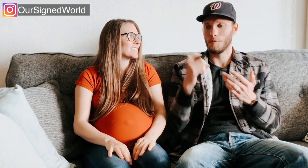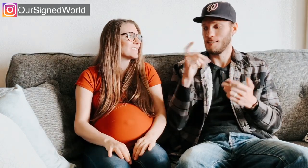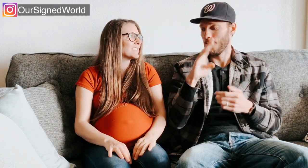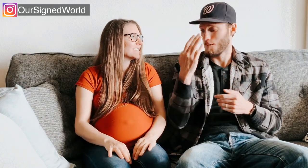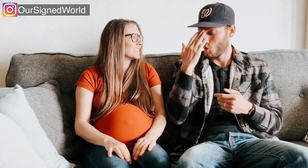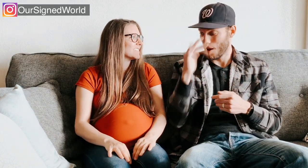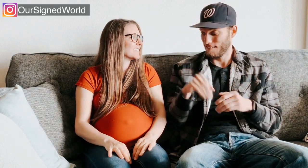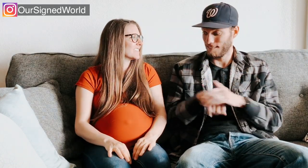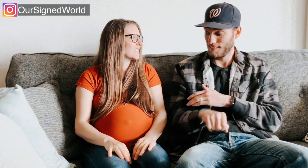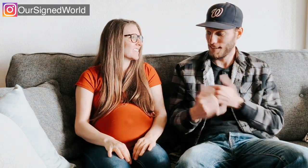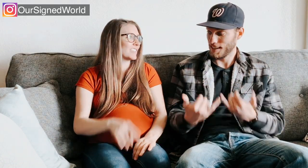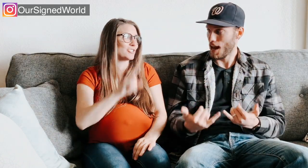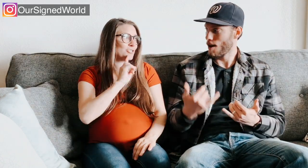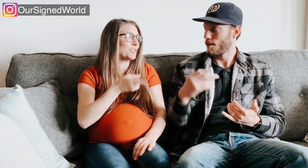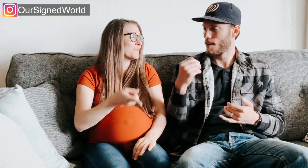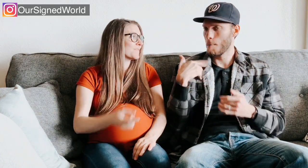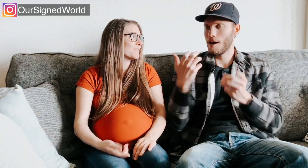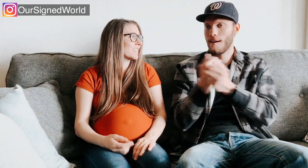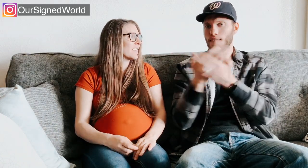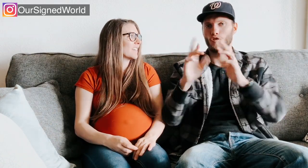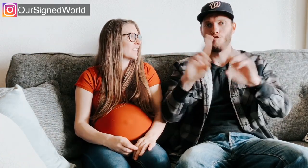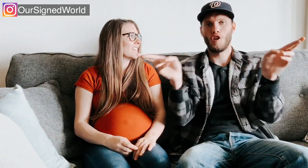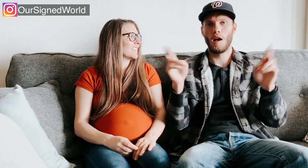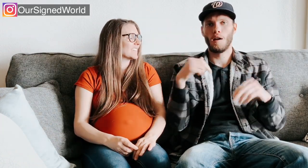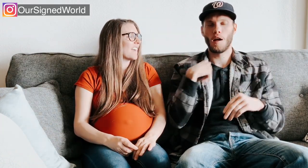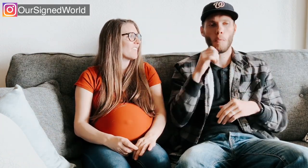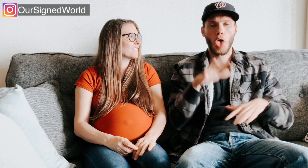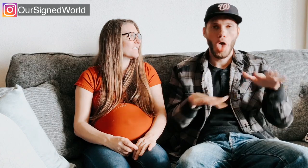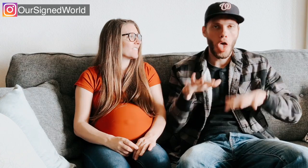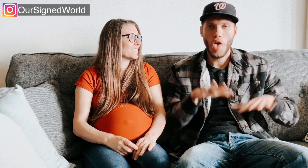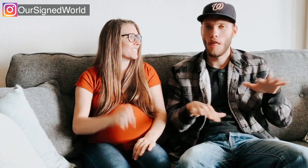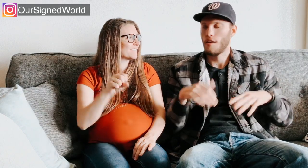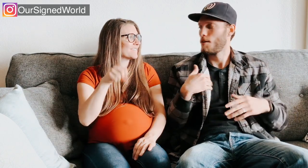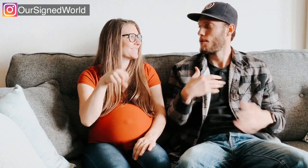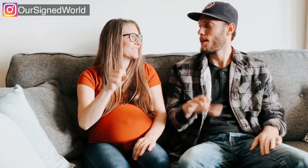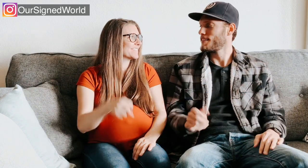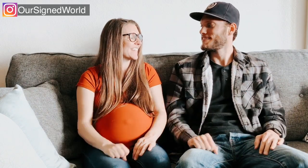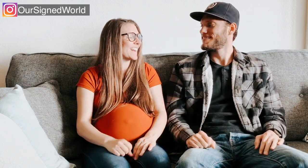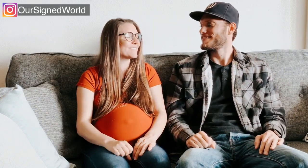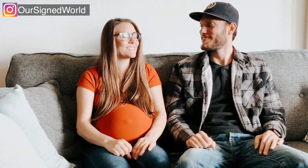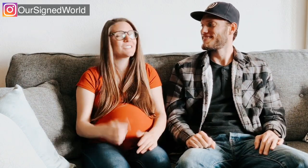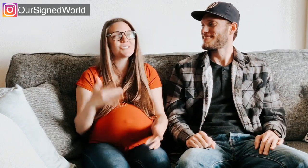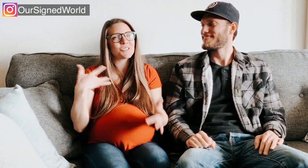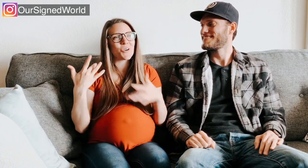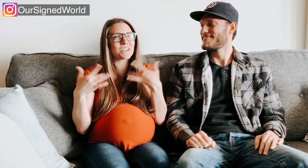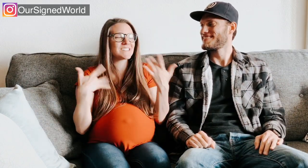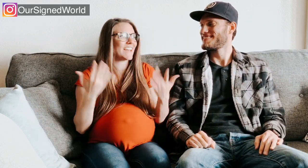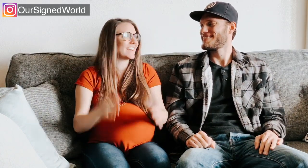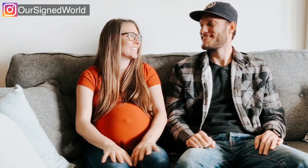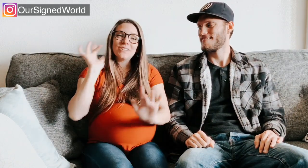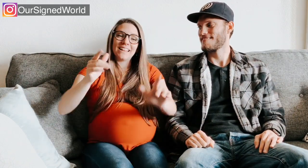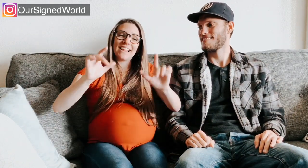We never know if you'll go into labor now or not. I'd like to have everything ready. SO EXCITED!